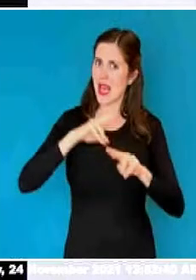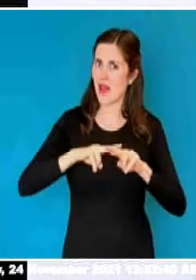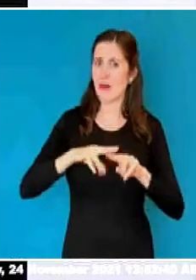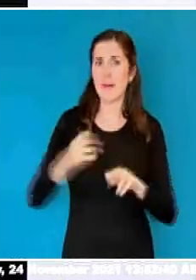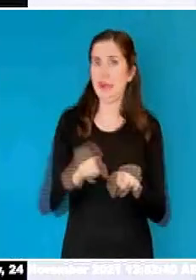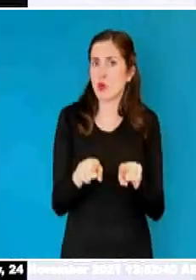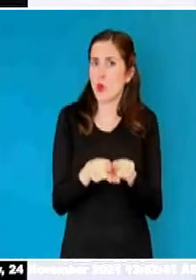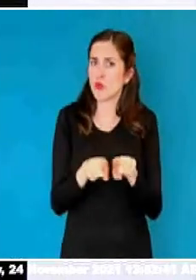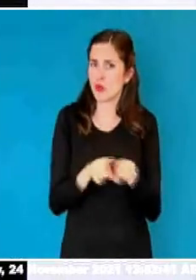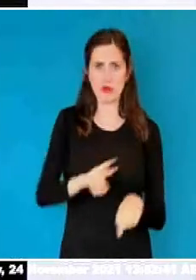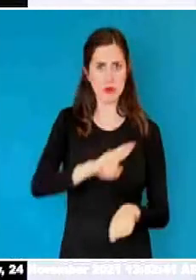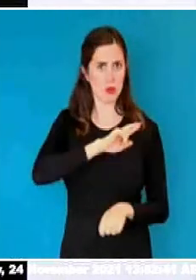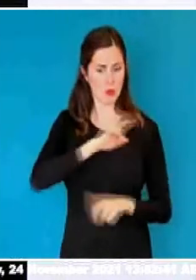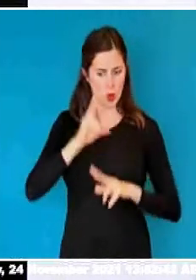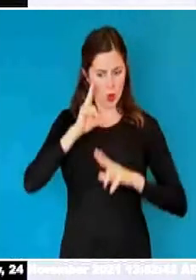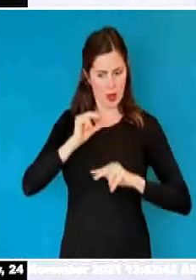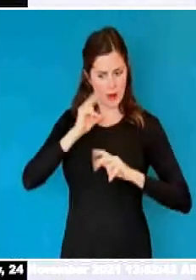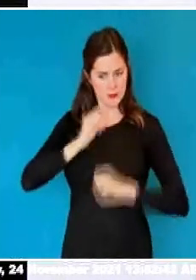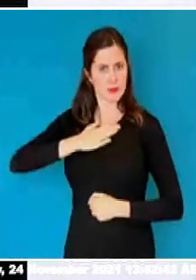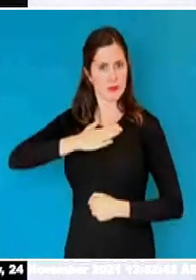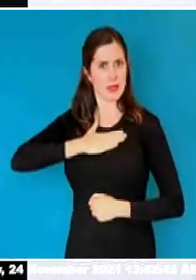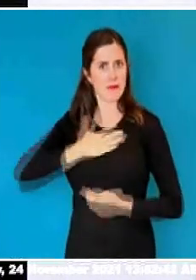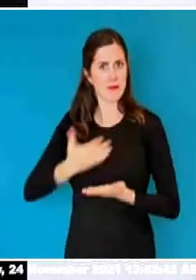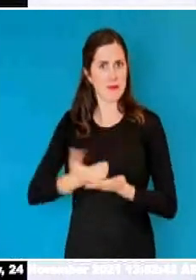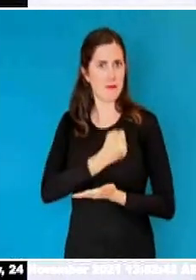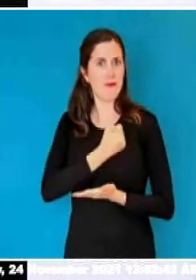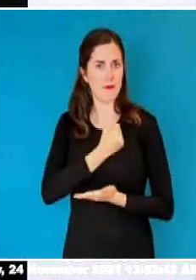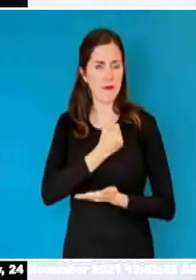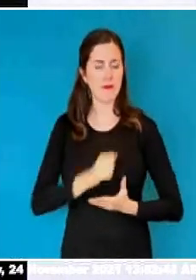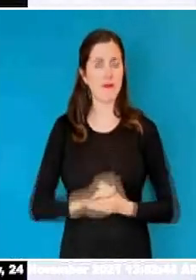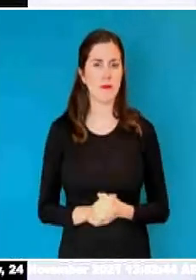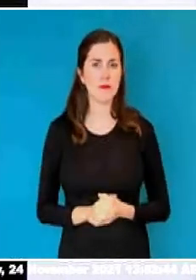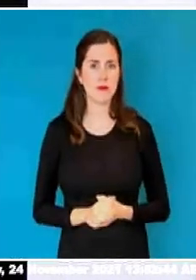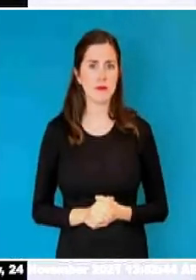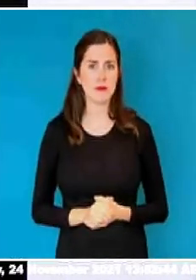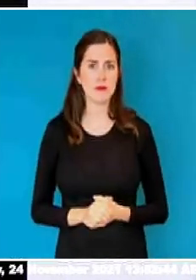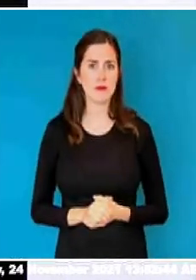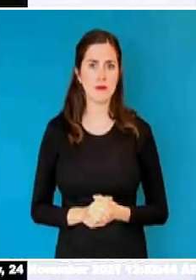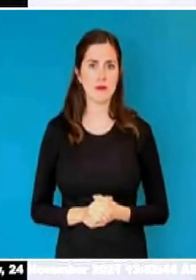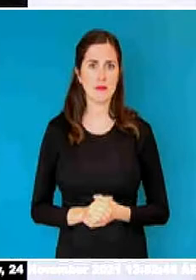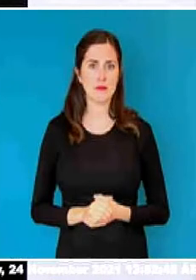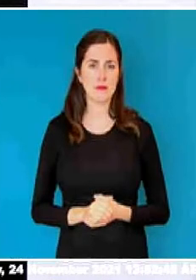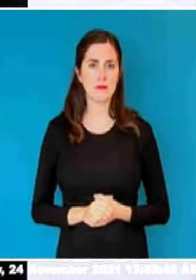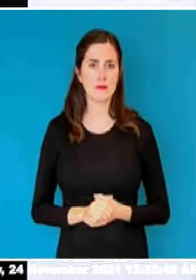safety. The reasonable care is to ensure that their acts and omissions in the